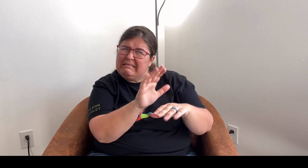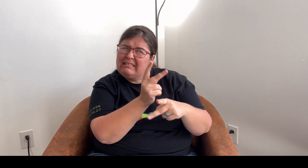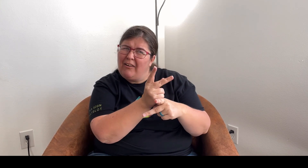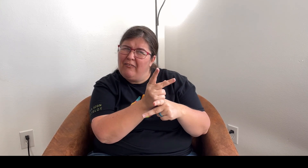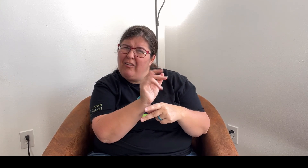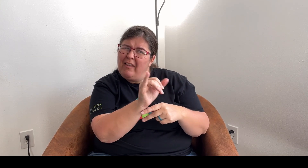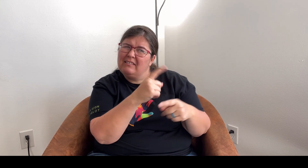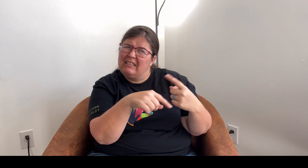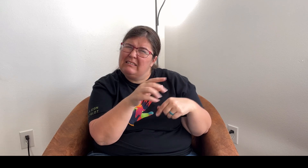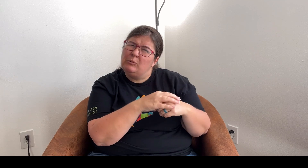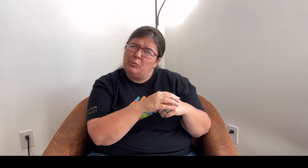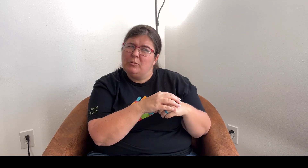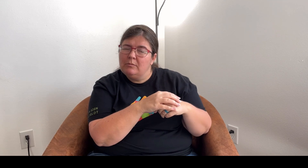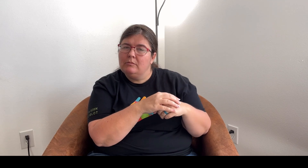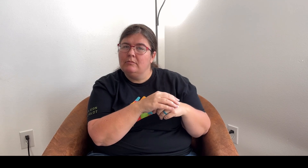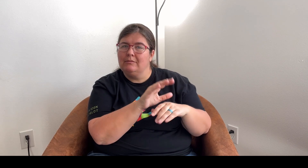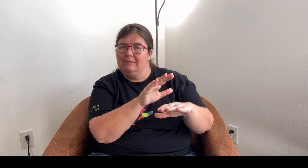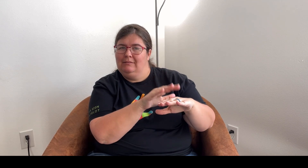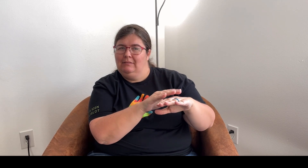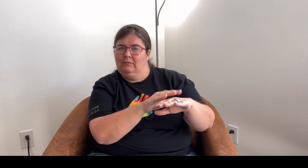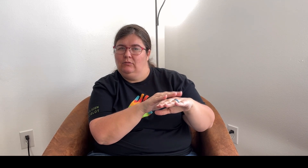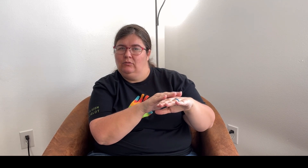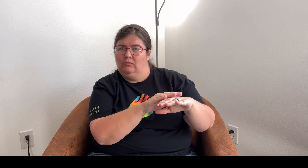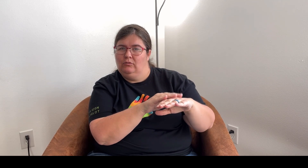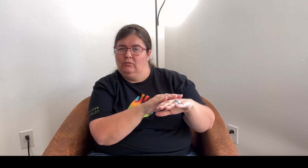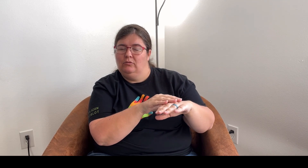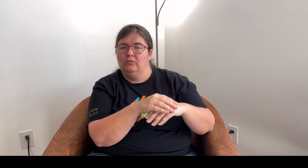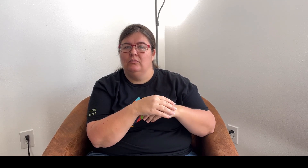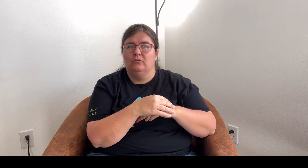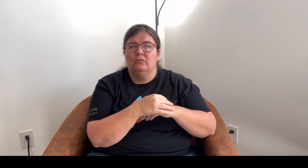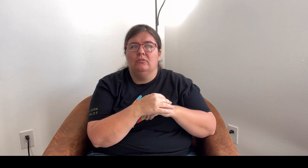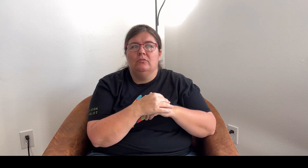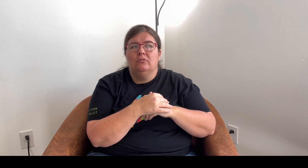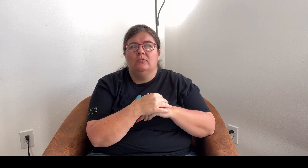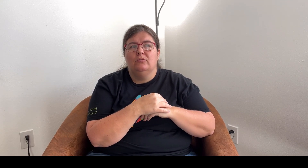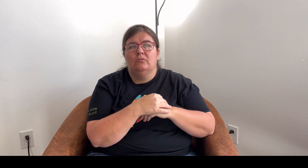Or gently say, "Just so you know, that sign you're teaching, careful because that sign can be tricky."